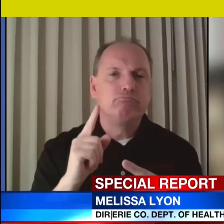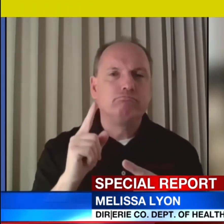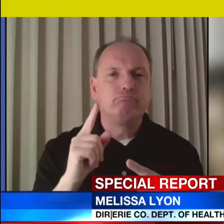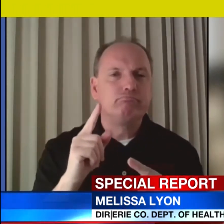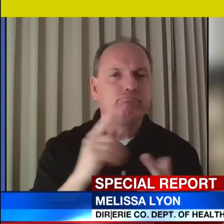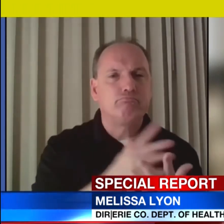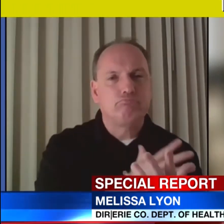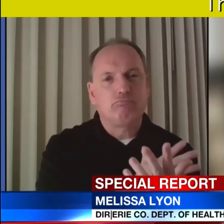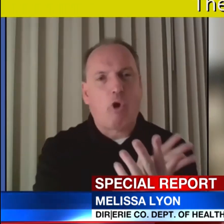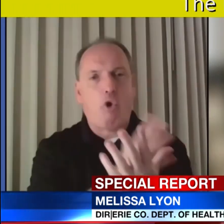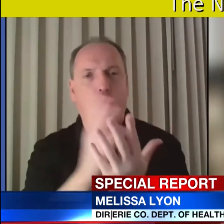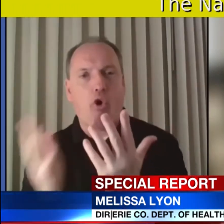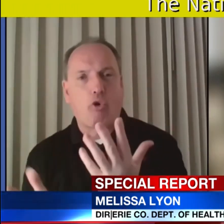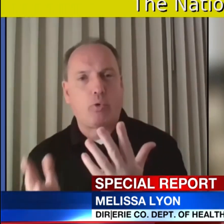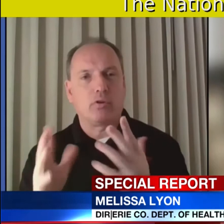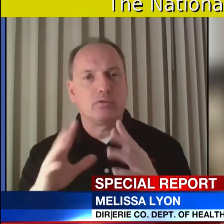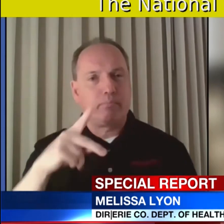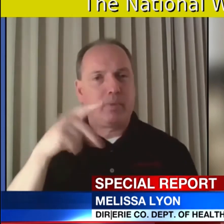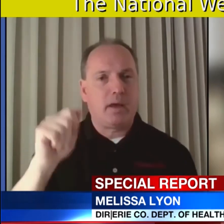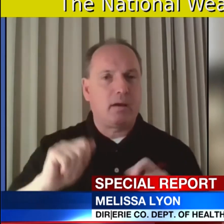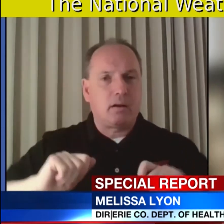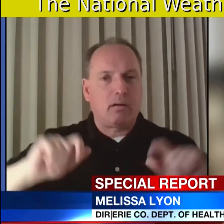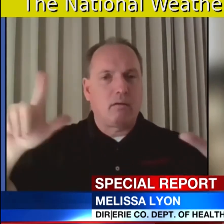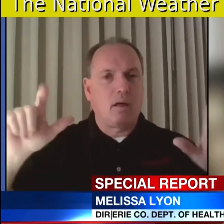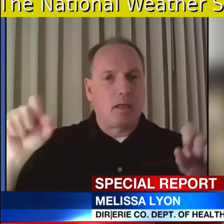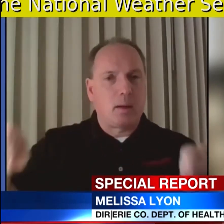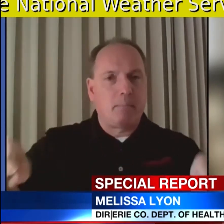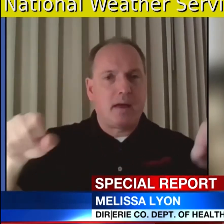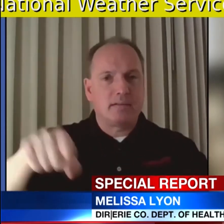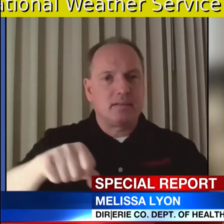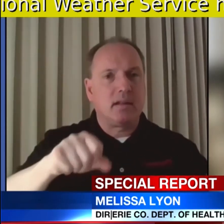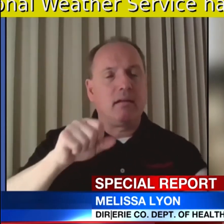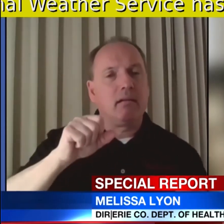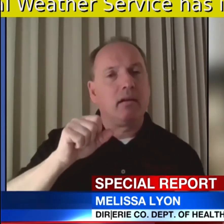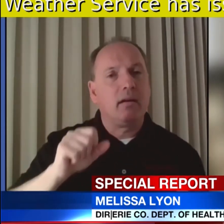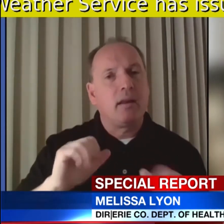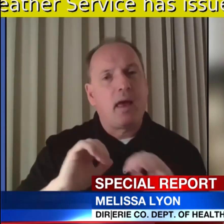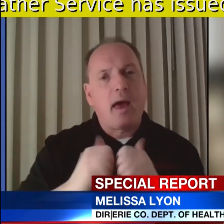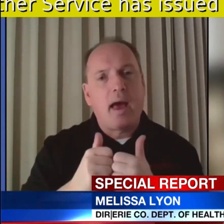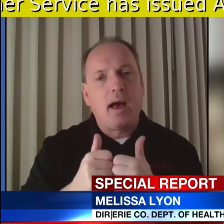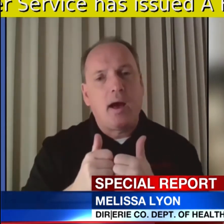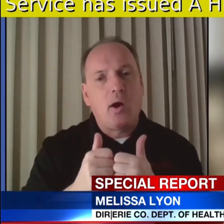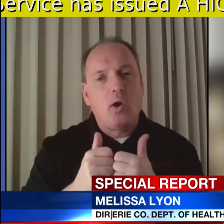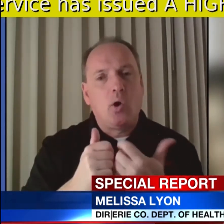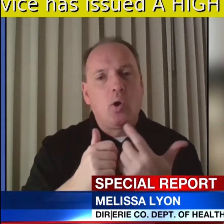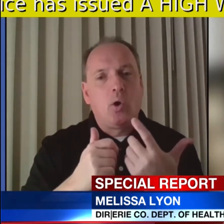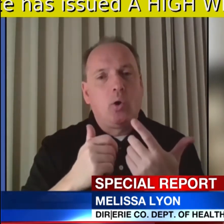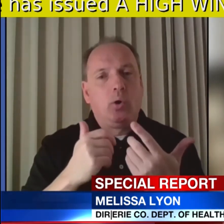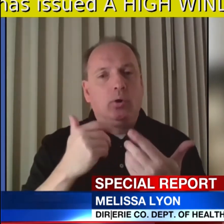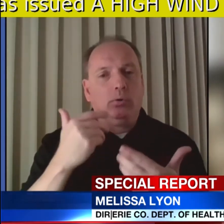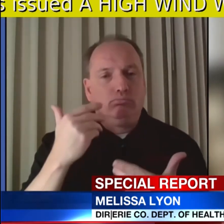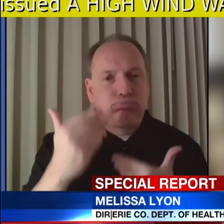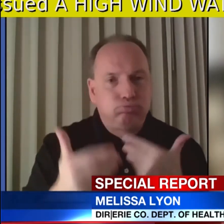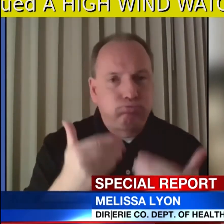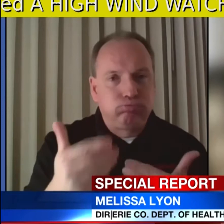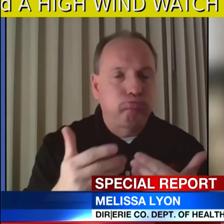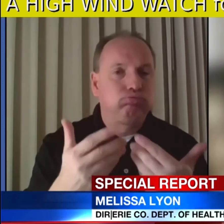QUESTION. THERE HAS BEEN DISCUSSIONS AROUND 1 B. I THINK THEY ARE TRYING TO